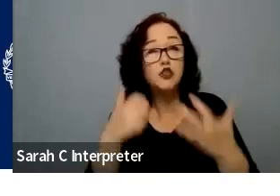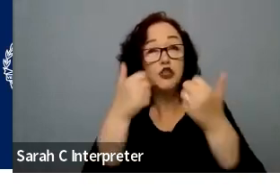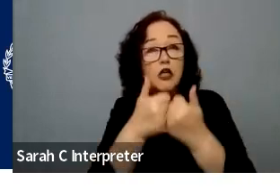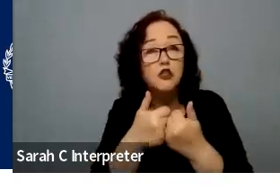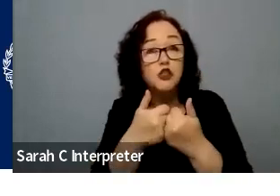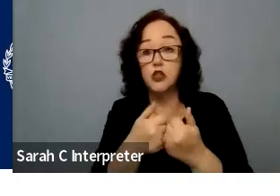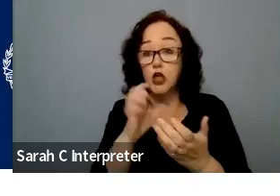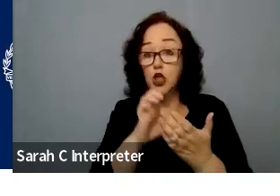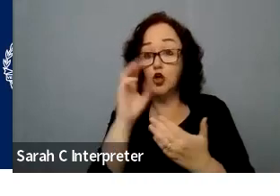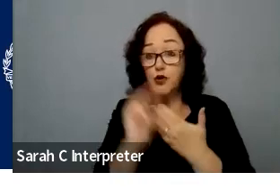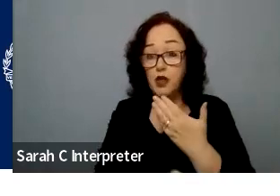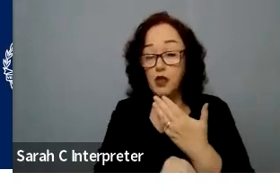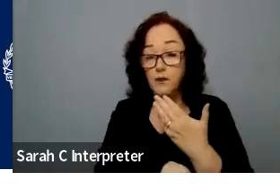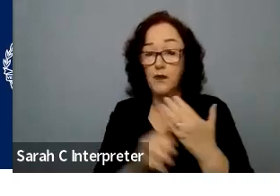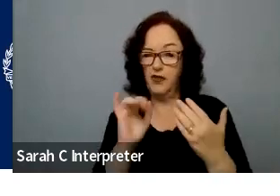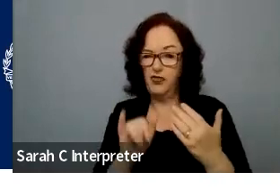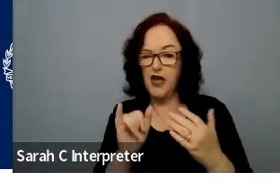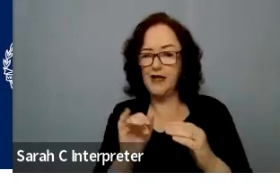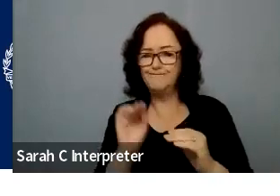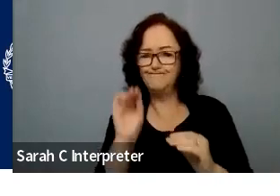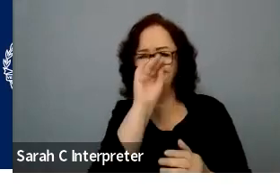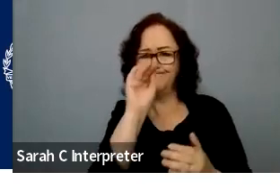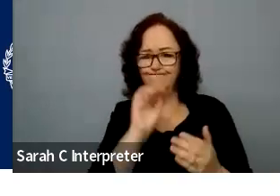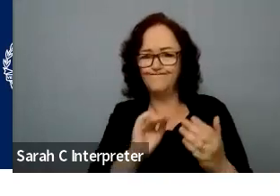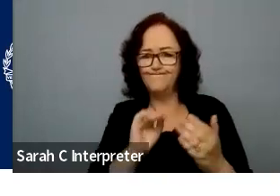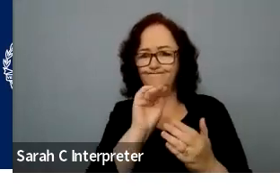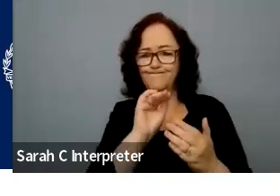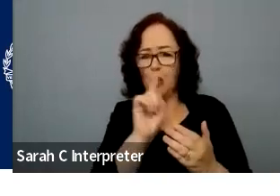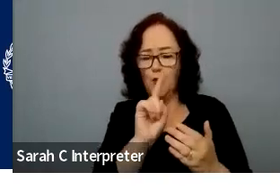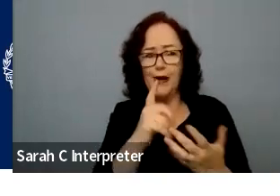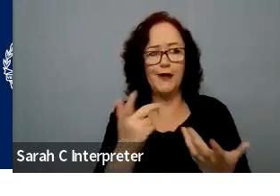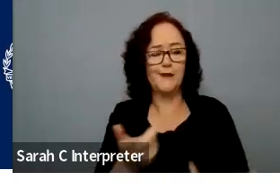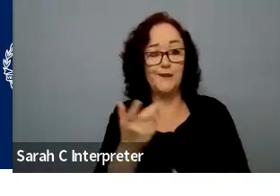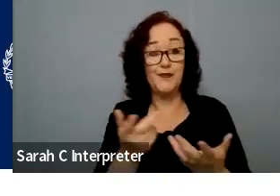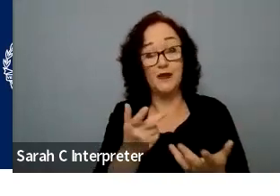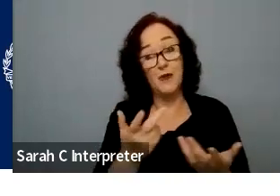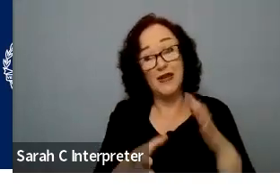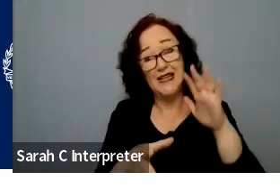we happened to put it into the community health course which is a senior level course the last of